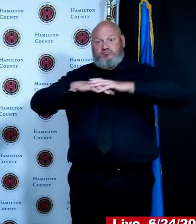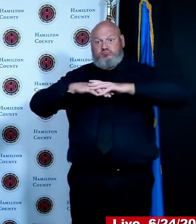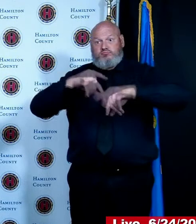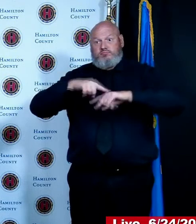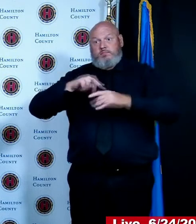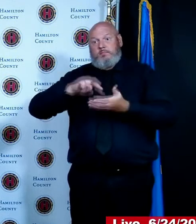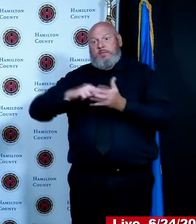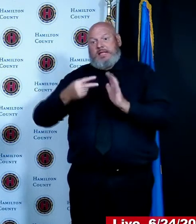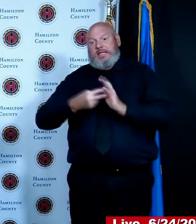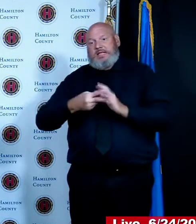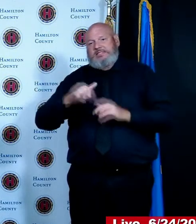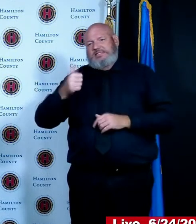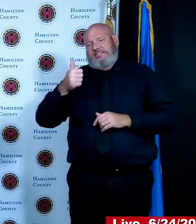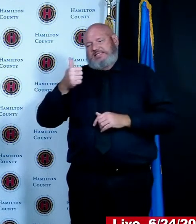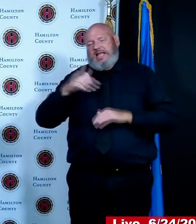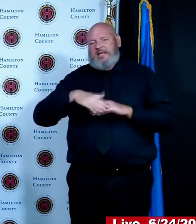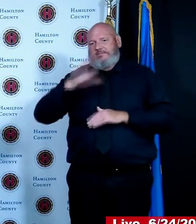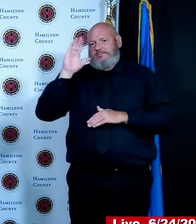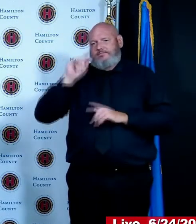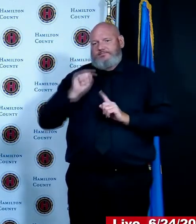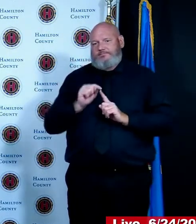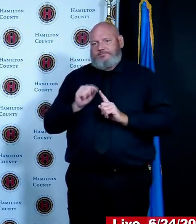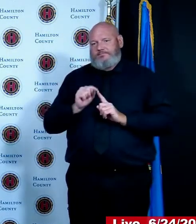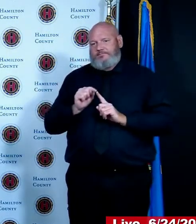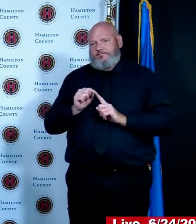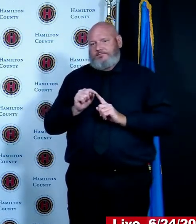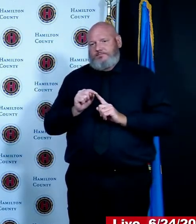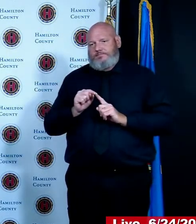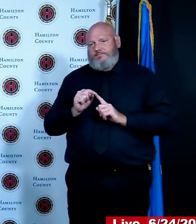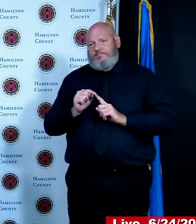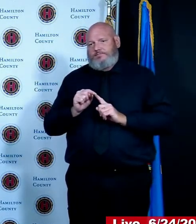together and just in the course of my daily life I'm seeing this all over the